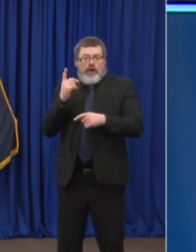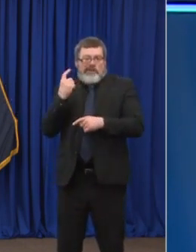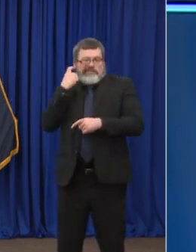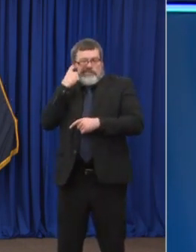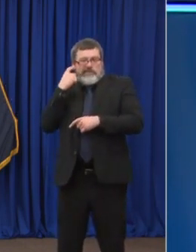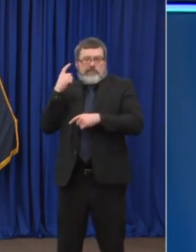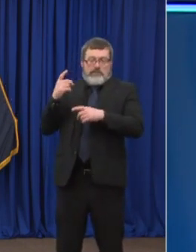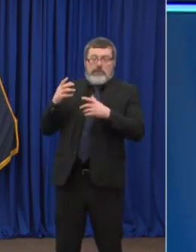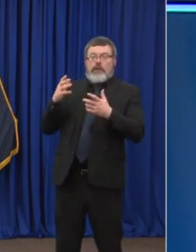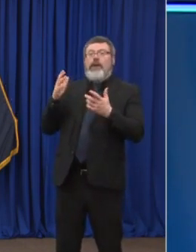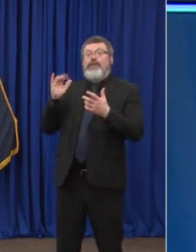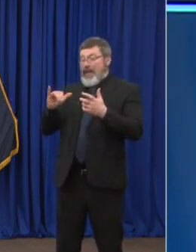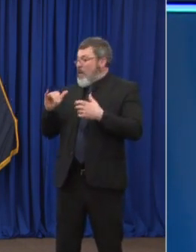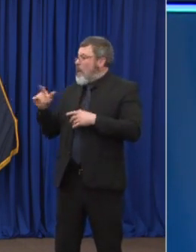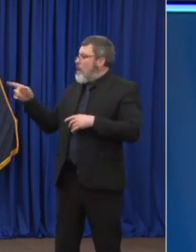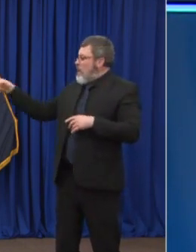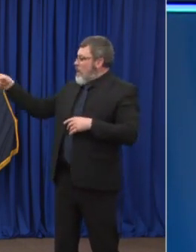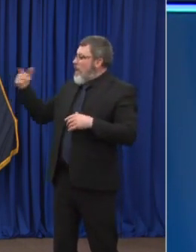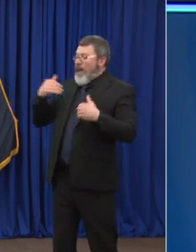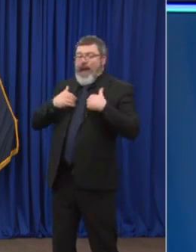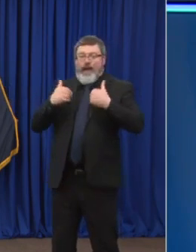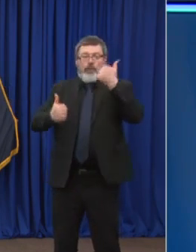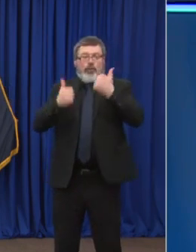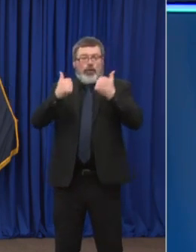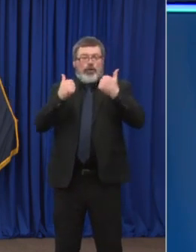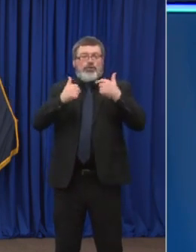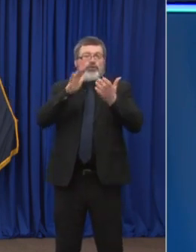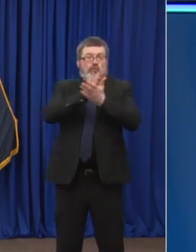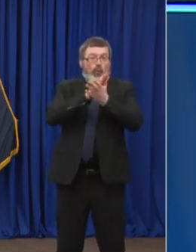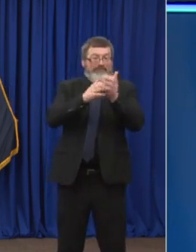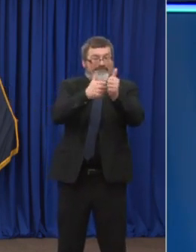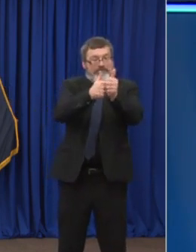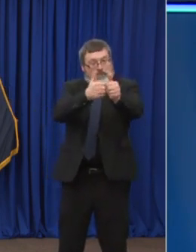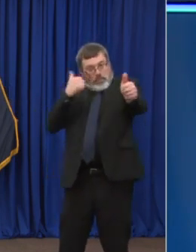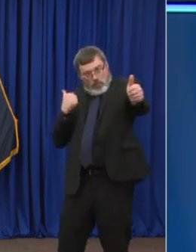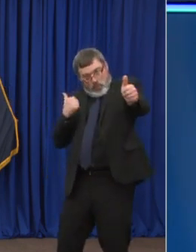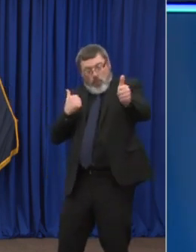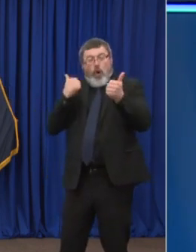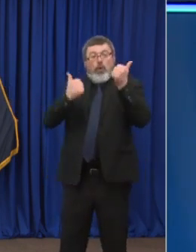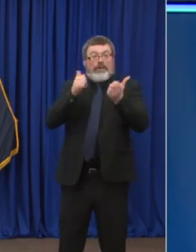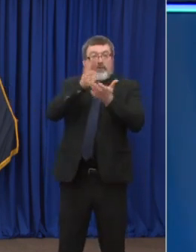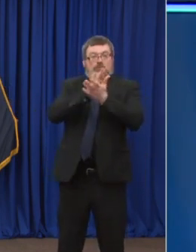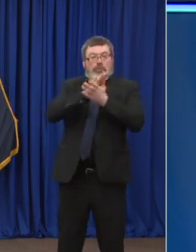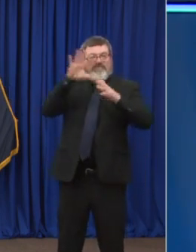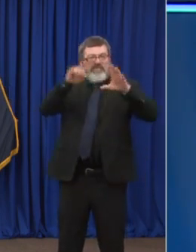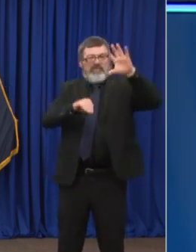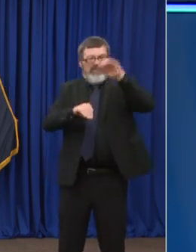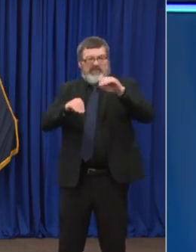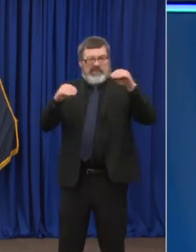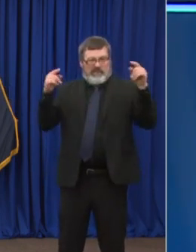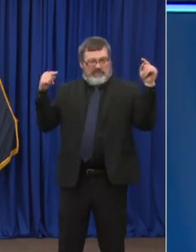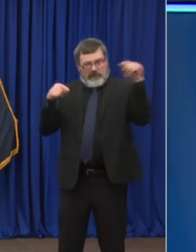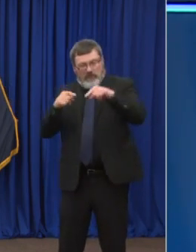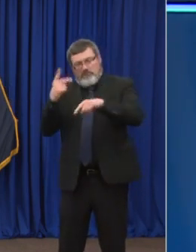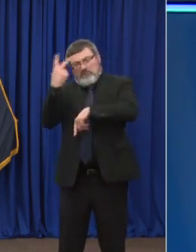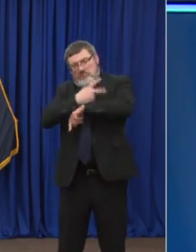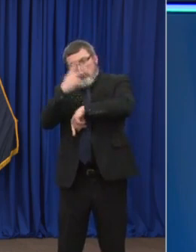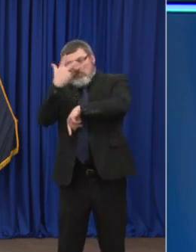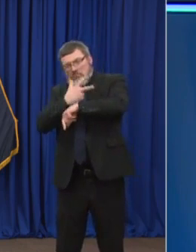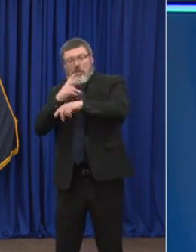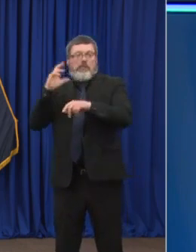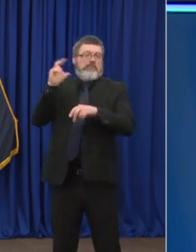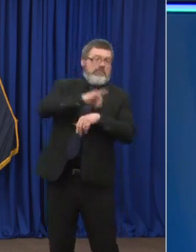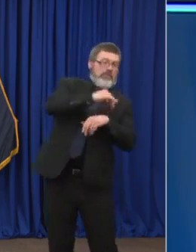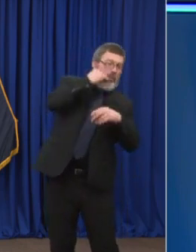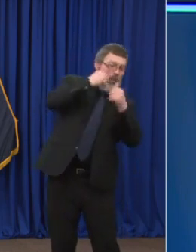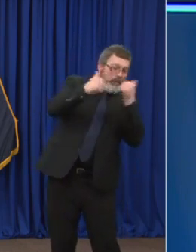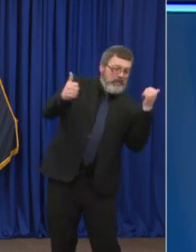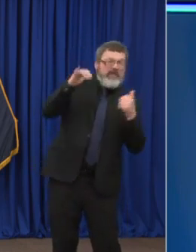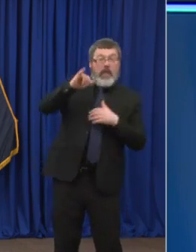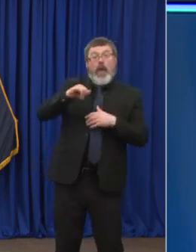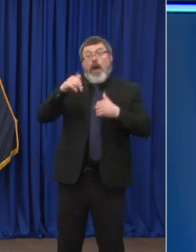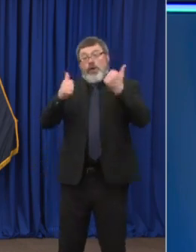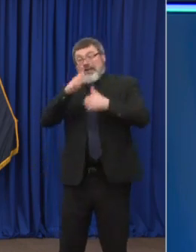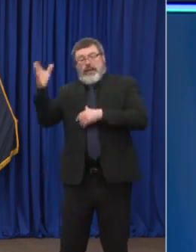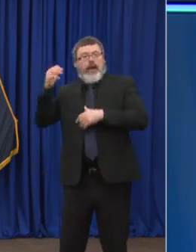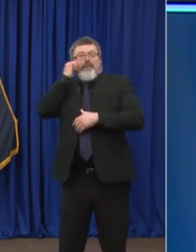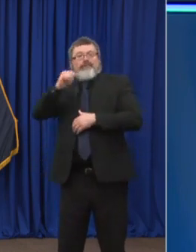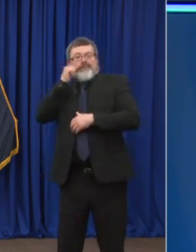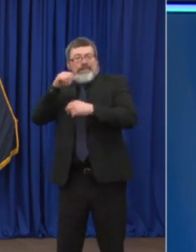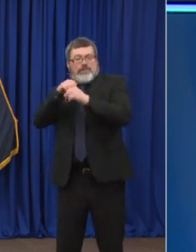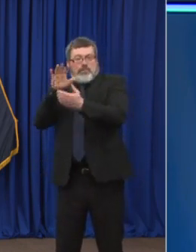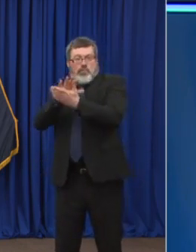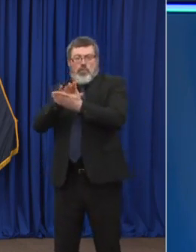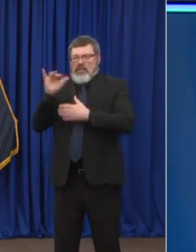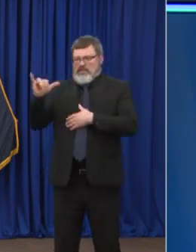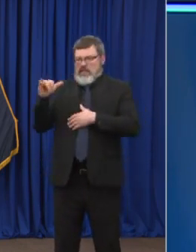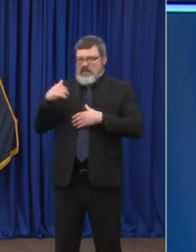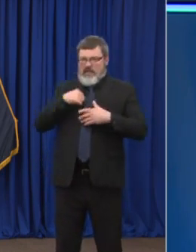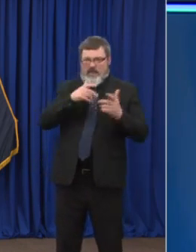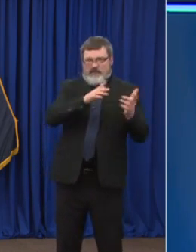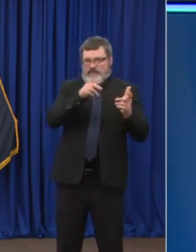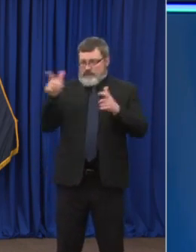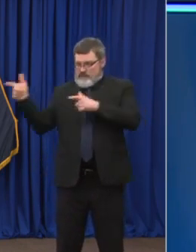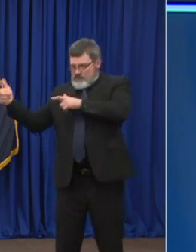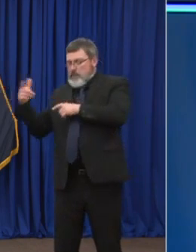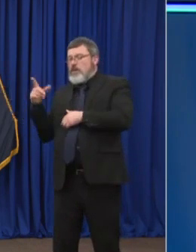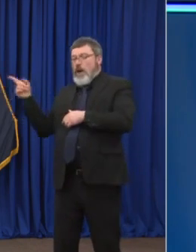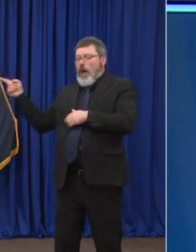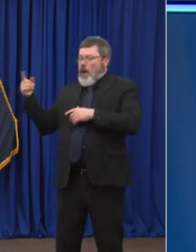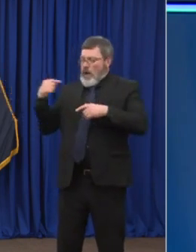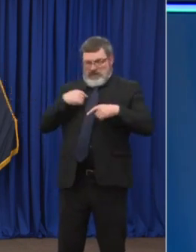THIS MAP IS SHOWING ON THE LEFT WHICH SCHOOLS ARE HYBRID, FULLY REMOTE, AND FULLY IN PERSON, SO YOU GET A GOOD SENSE OF WHAT IS HAPPENING IN YOUR COMMUNITY AT ANY GIVEN TIME.